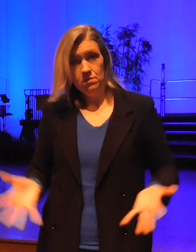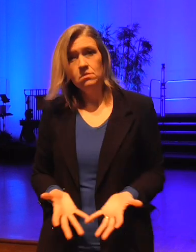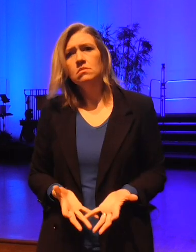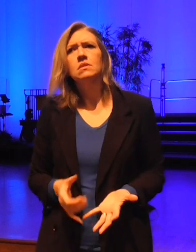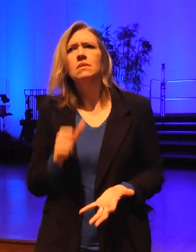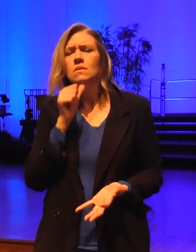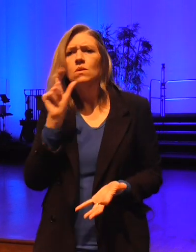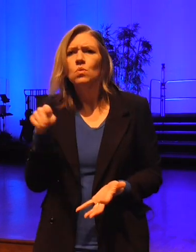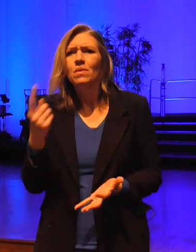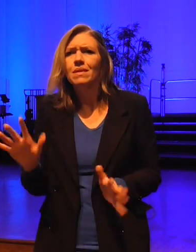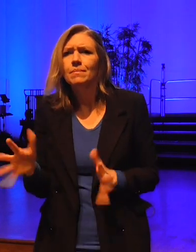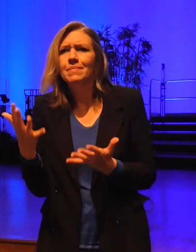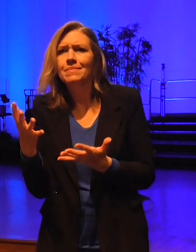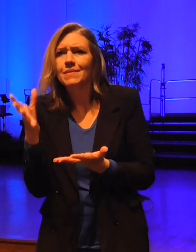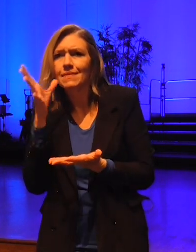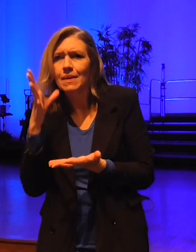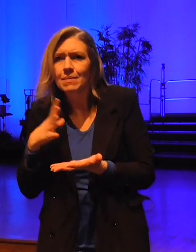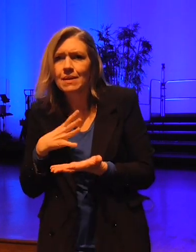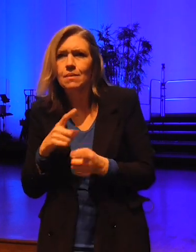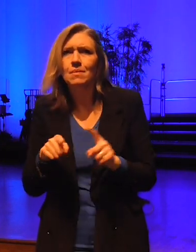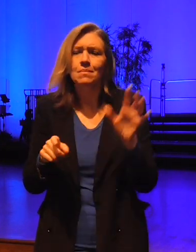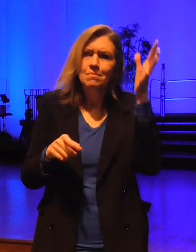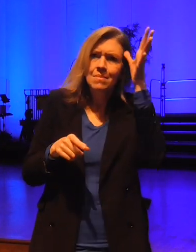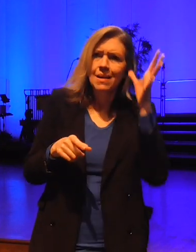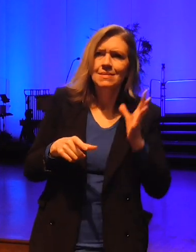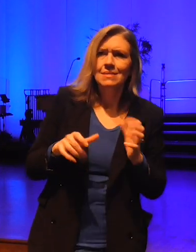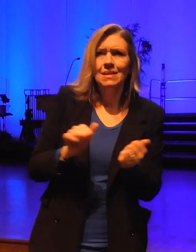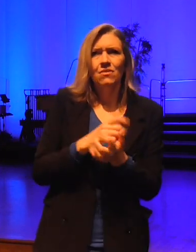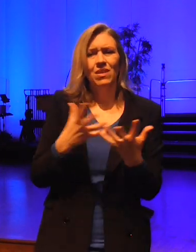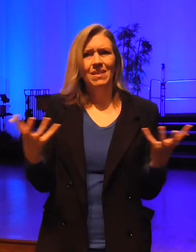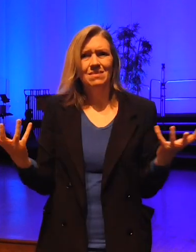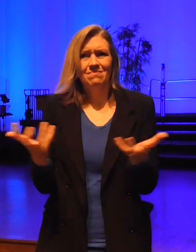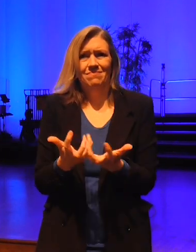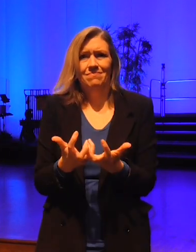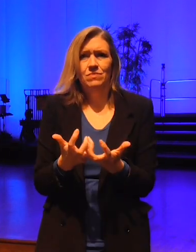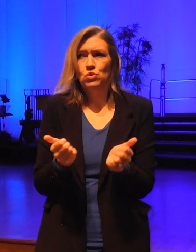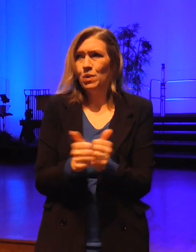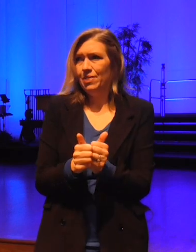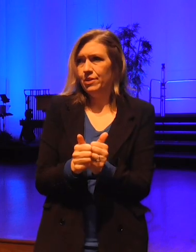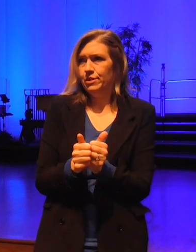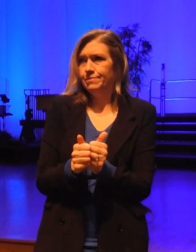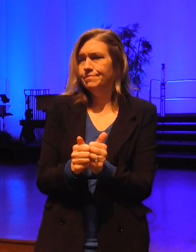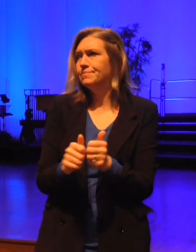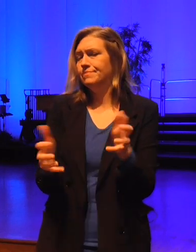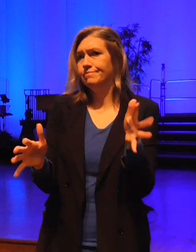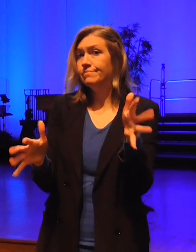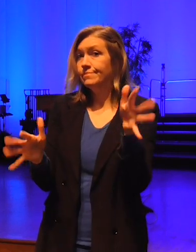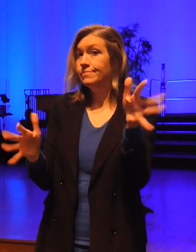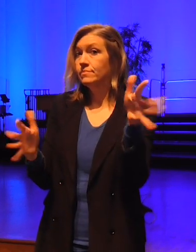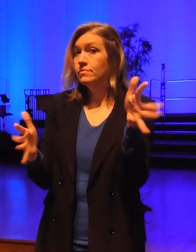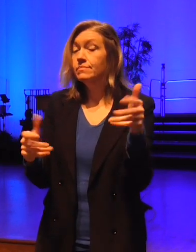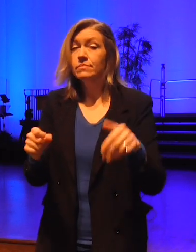but the masculine and everything together and that's the last purpose of this yeah the LA the